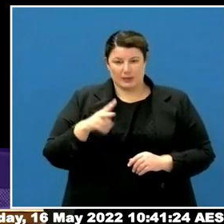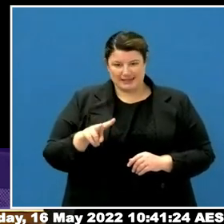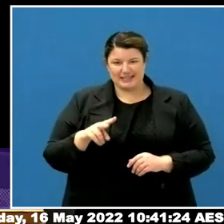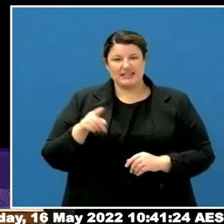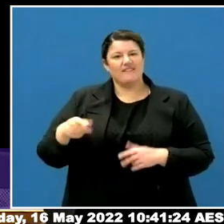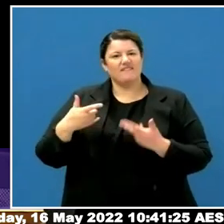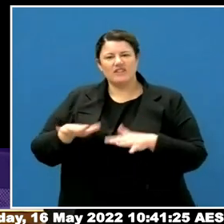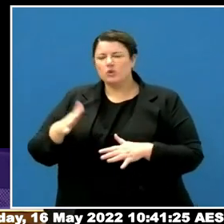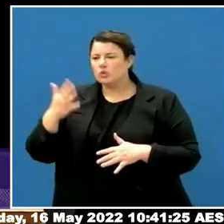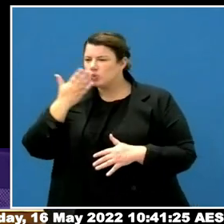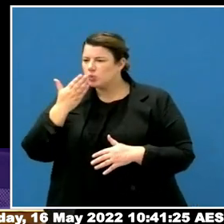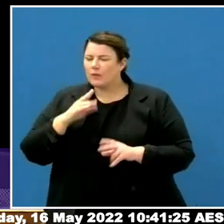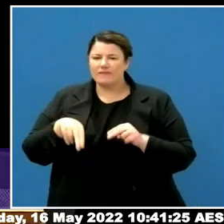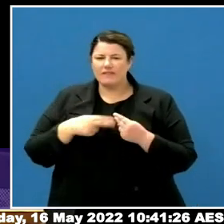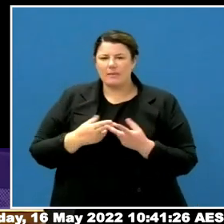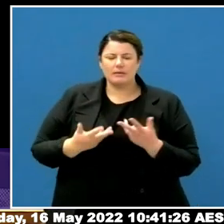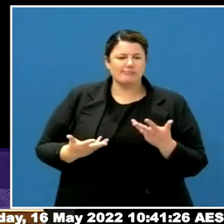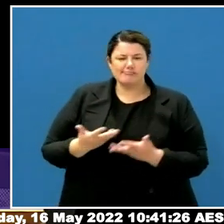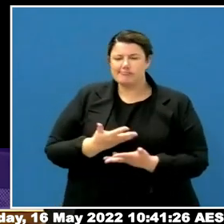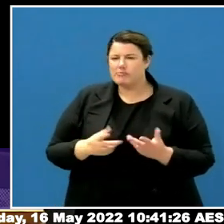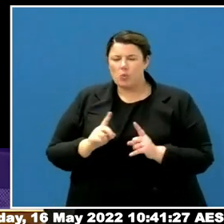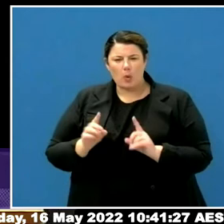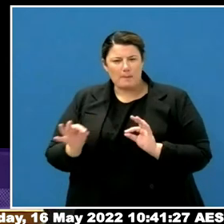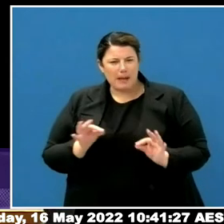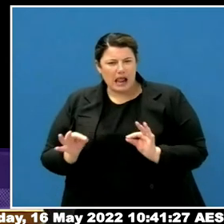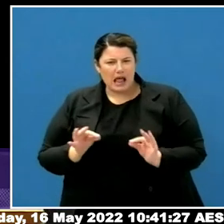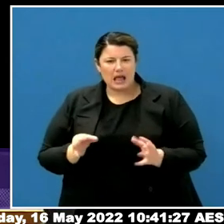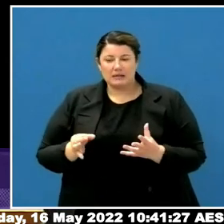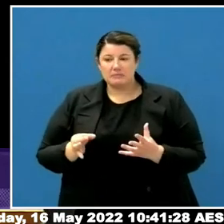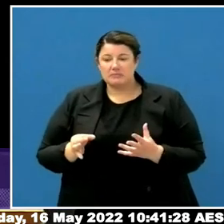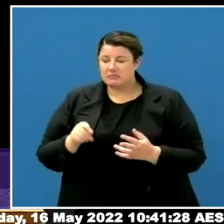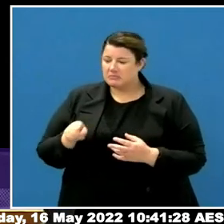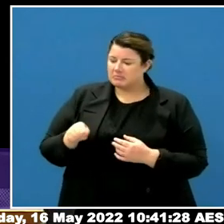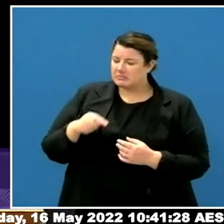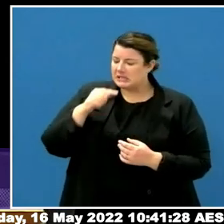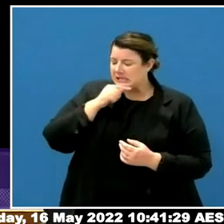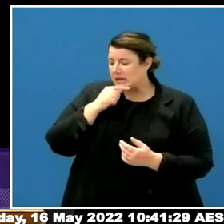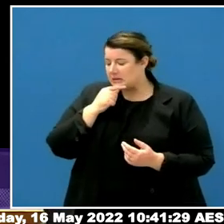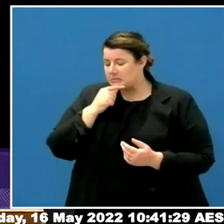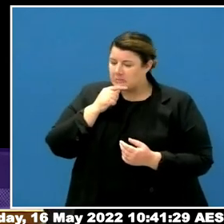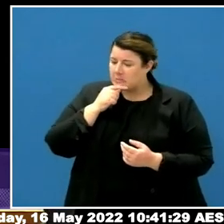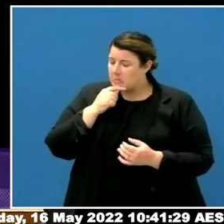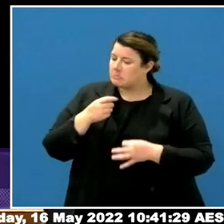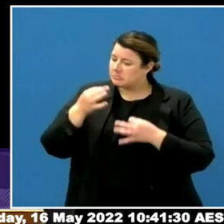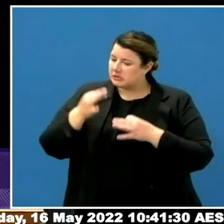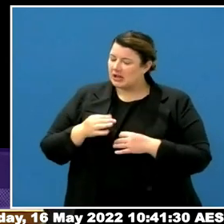considering what he would do afterwards and, with Toby, decided that a day program would